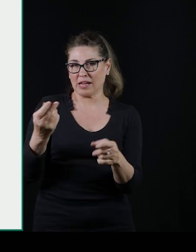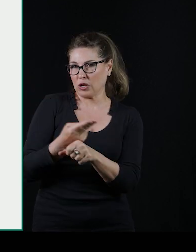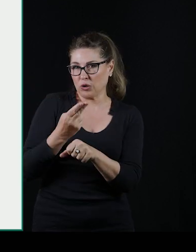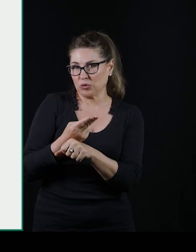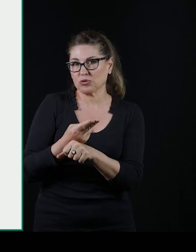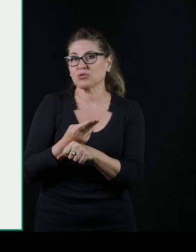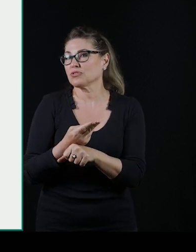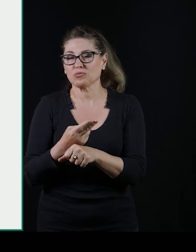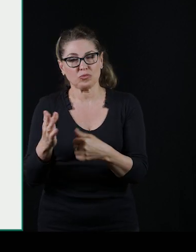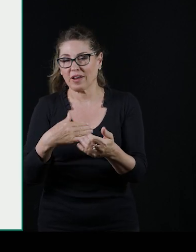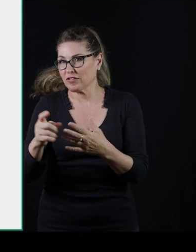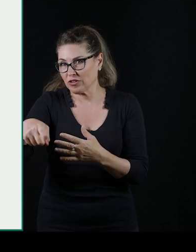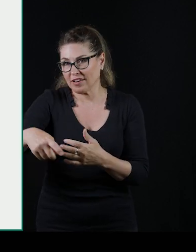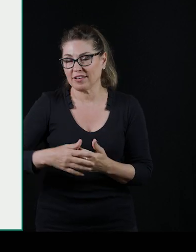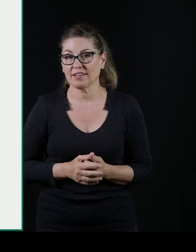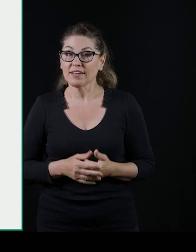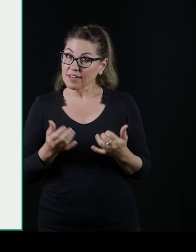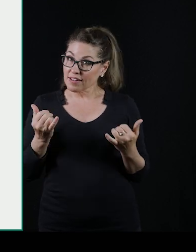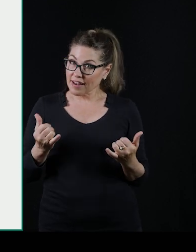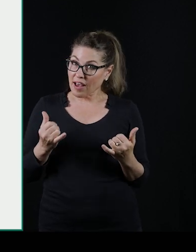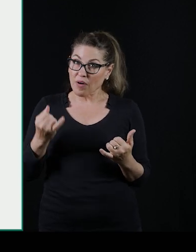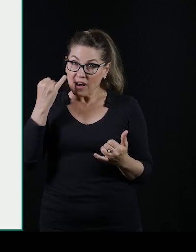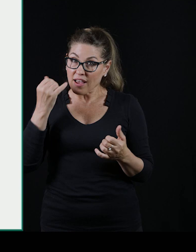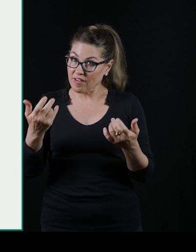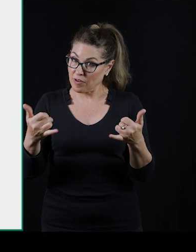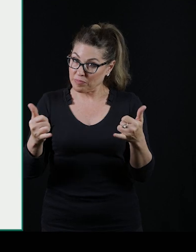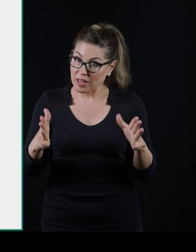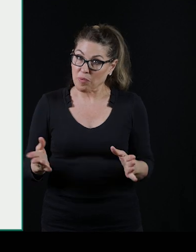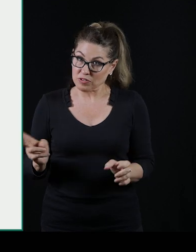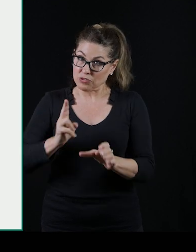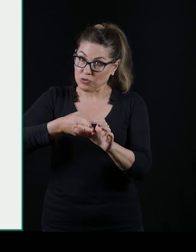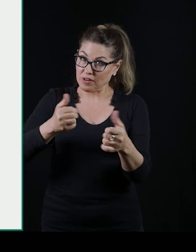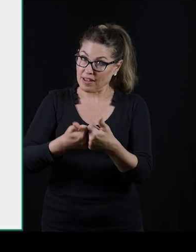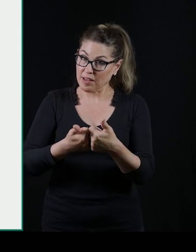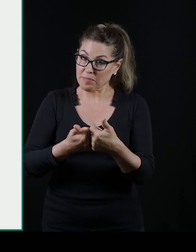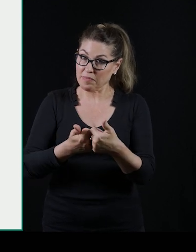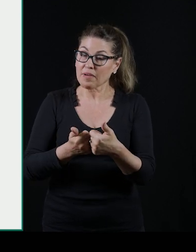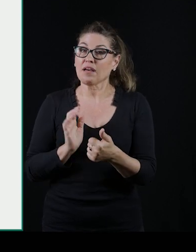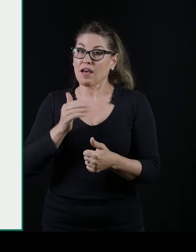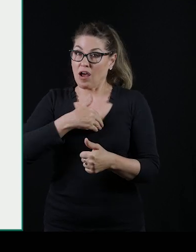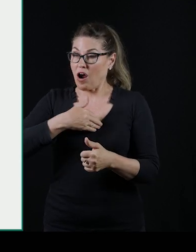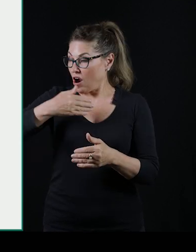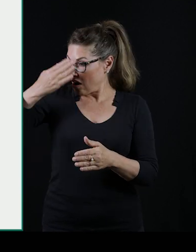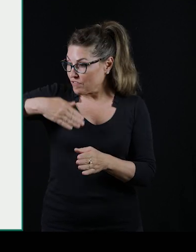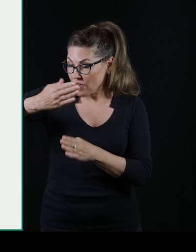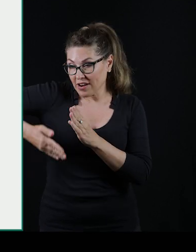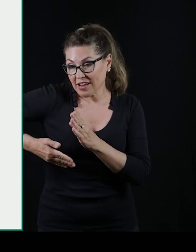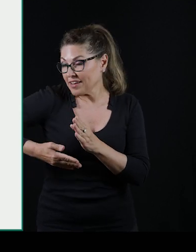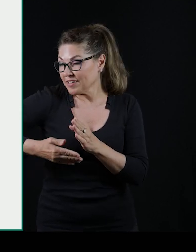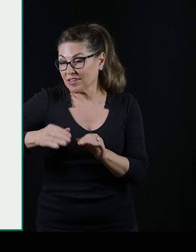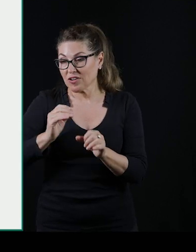to host our game servers as needed. Now, when a player wishes to join a game then our front end calls a simple API